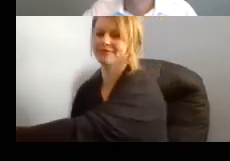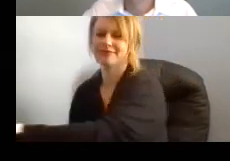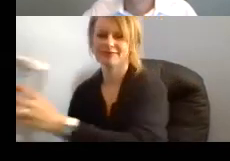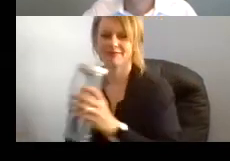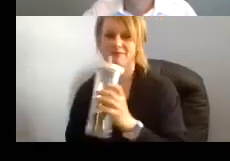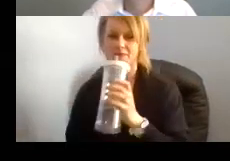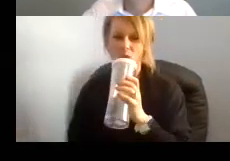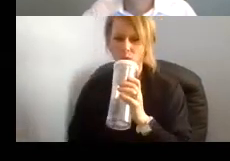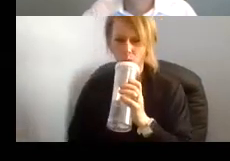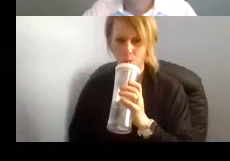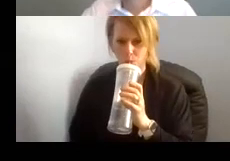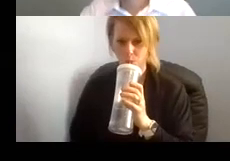Thank you.